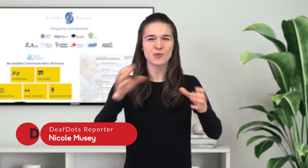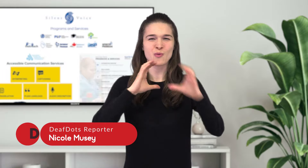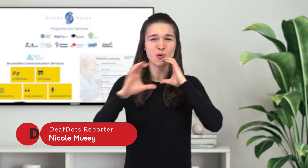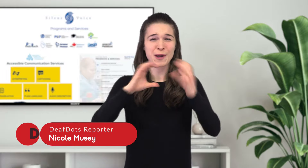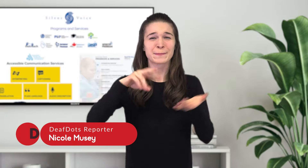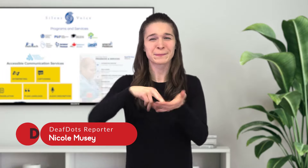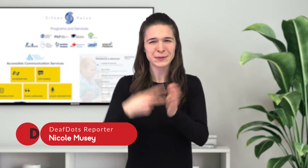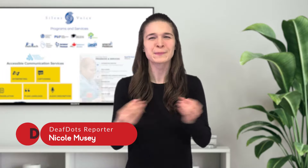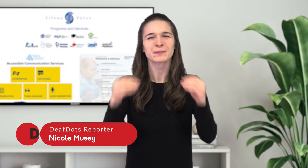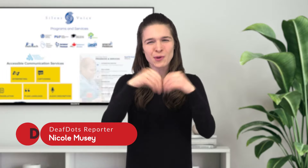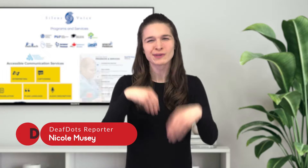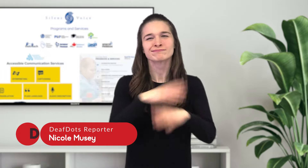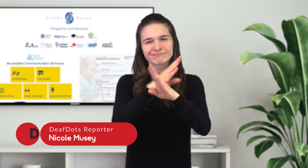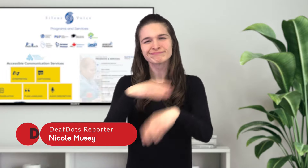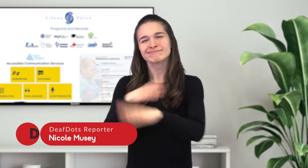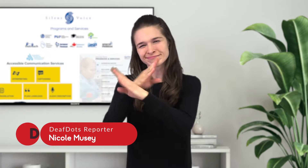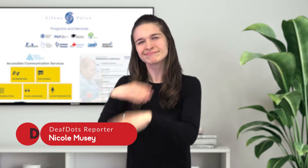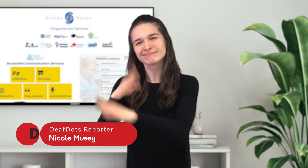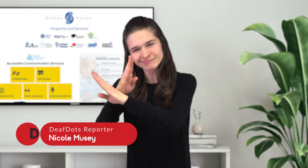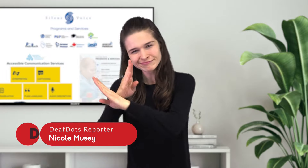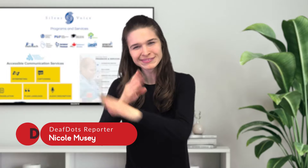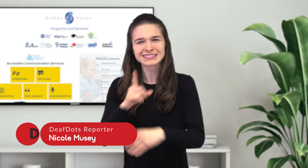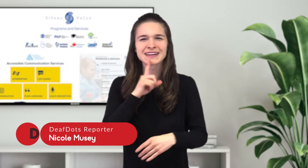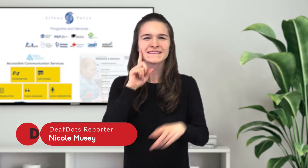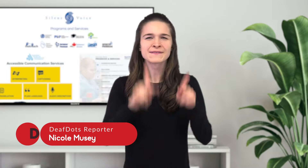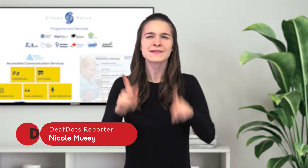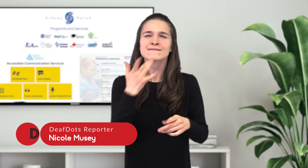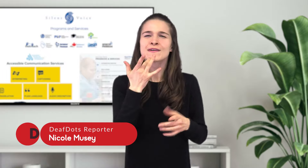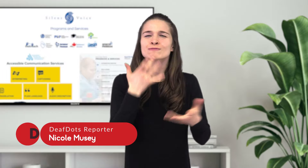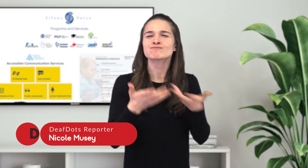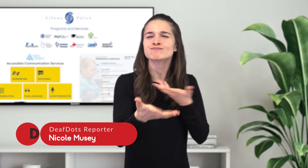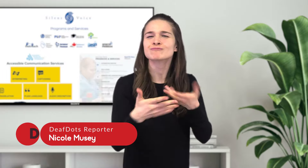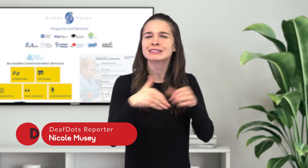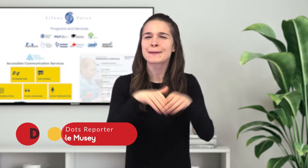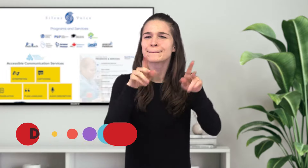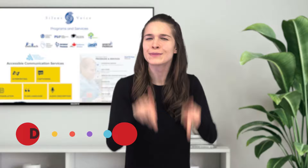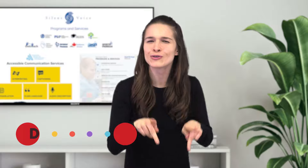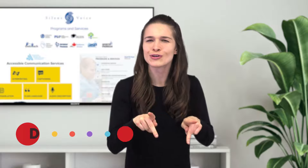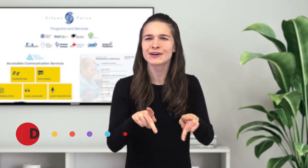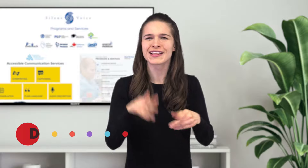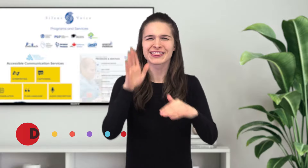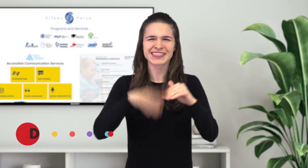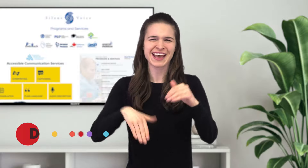communication, they face more obstacles. Deaf people prefer to talk to people in person.